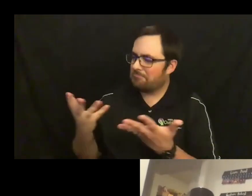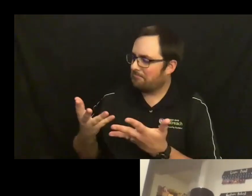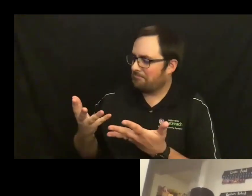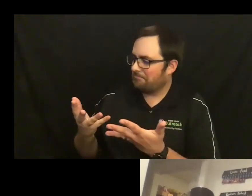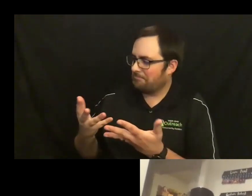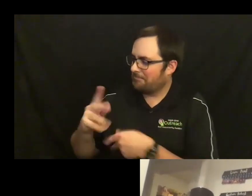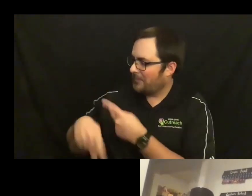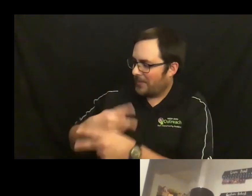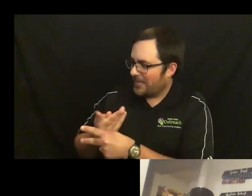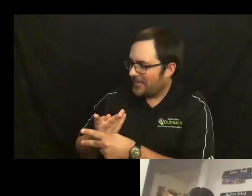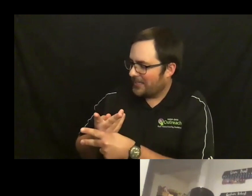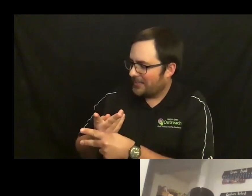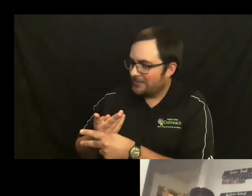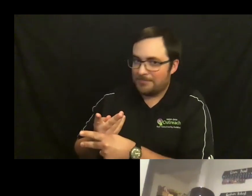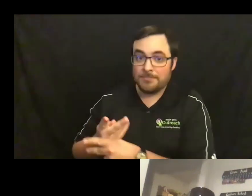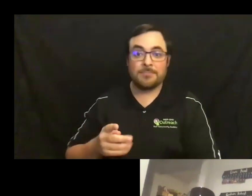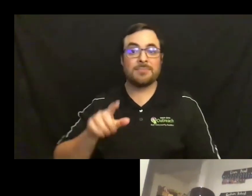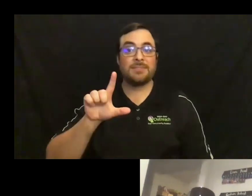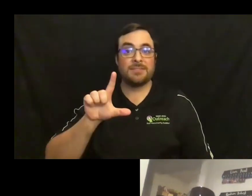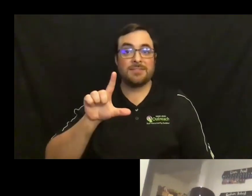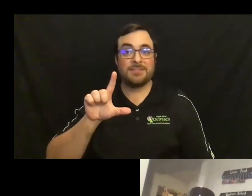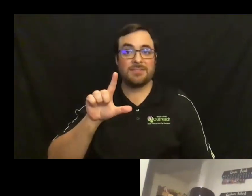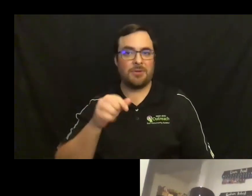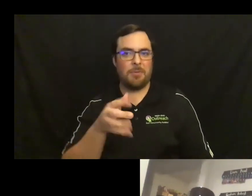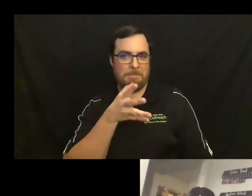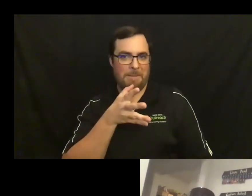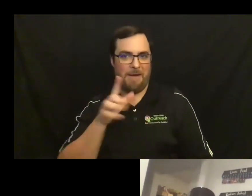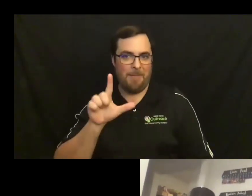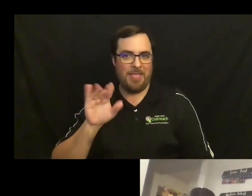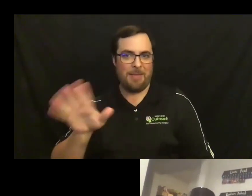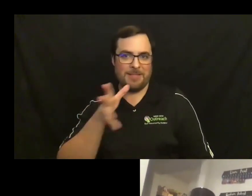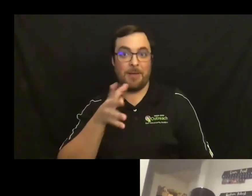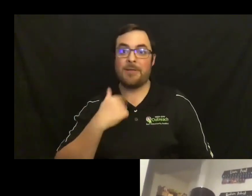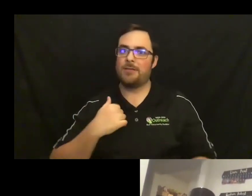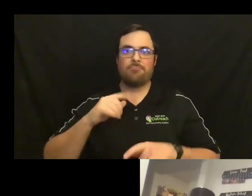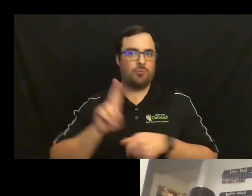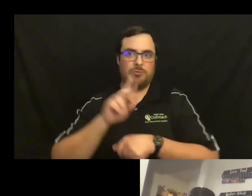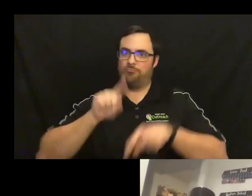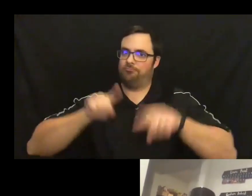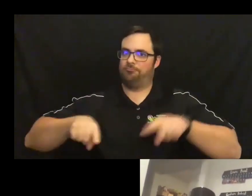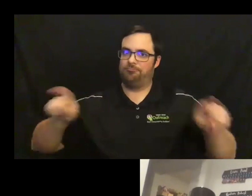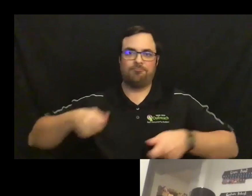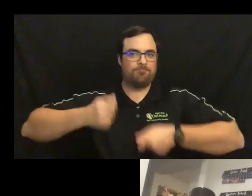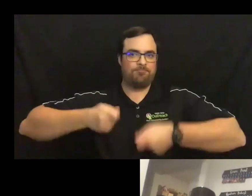Liam's mom: Liam plays all sorts of percussion instruments in band at school. A lot of them